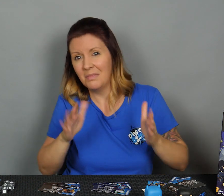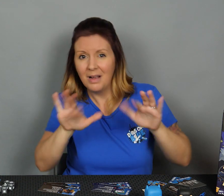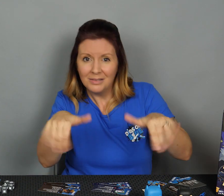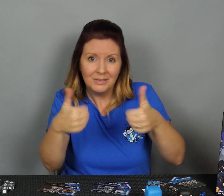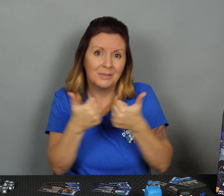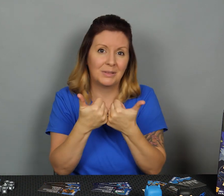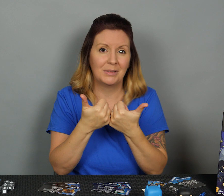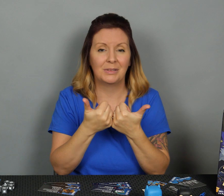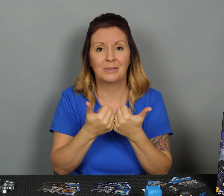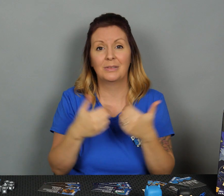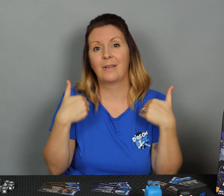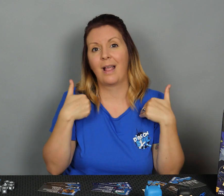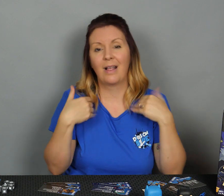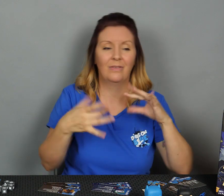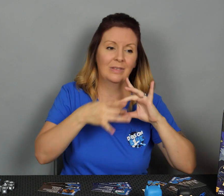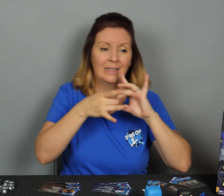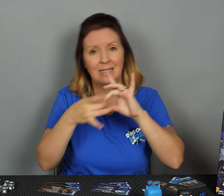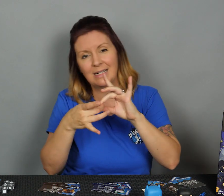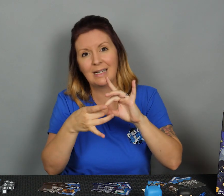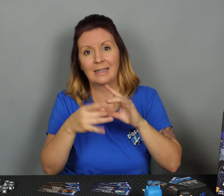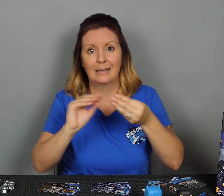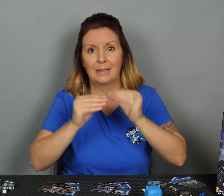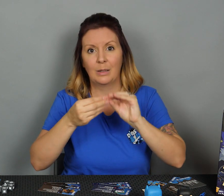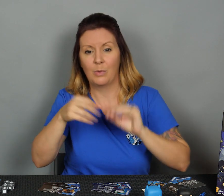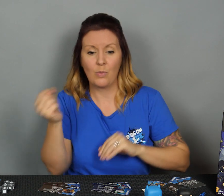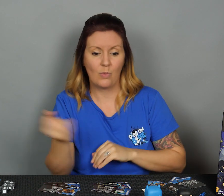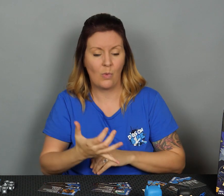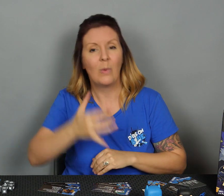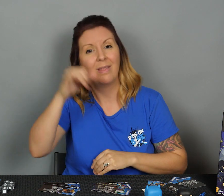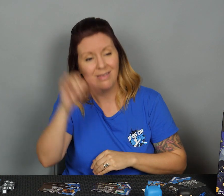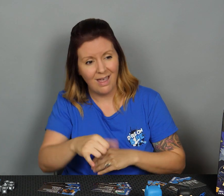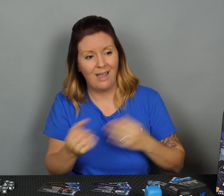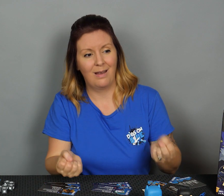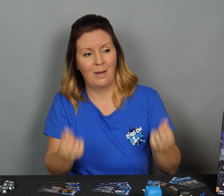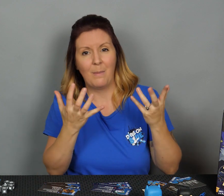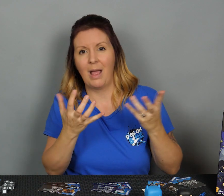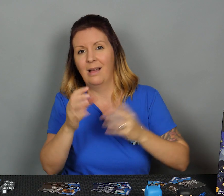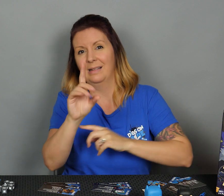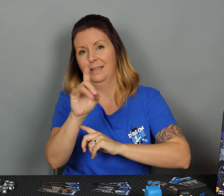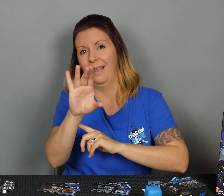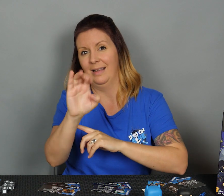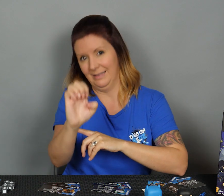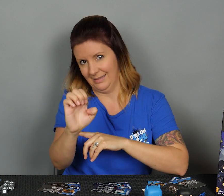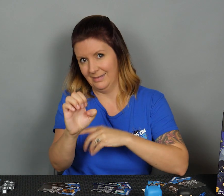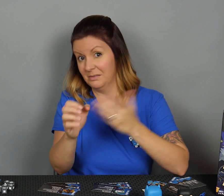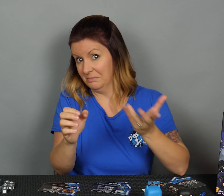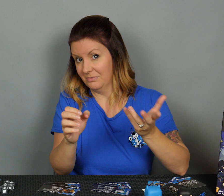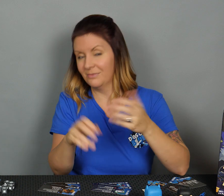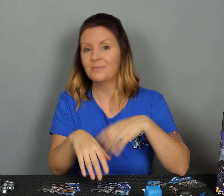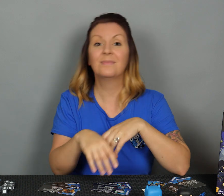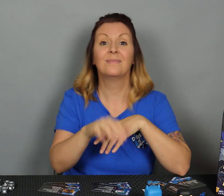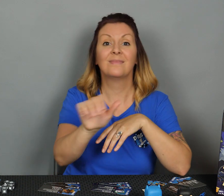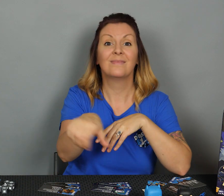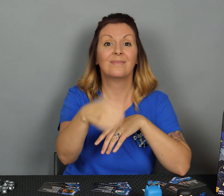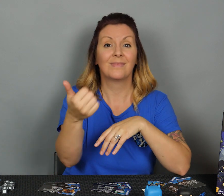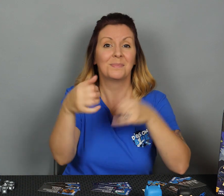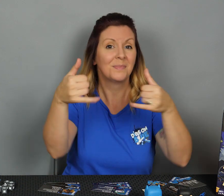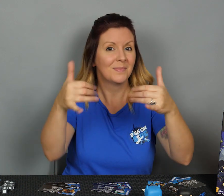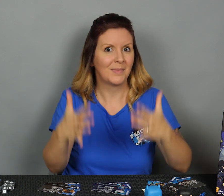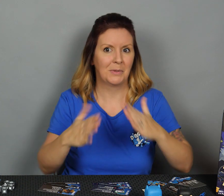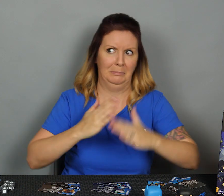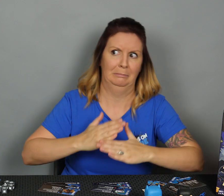that allows a special challenge, rolling a certain amount of dice.